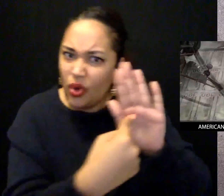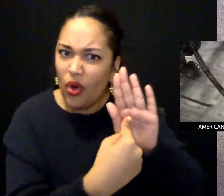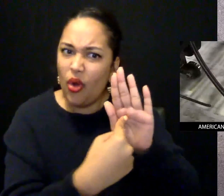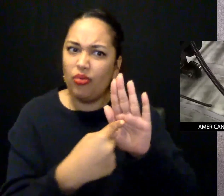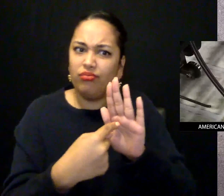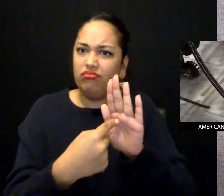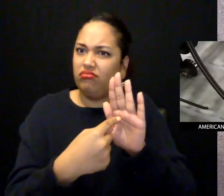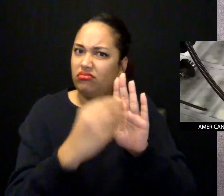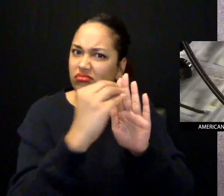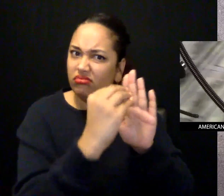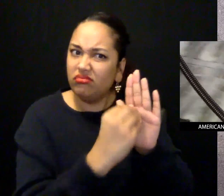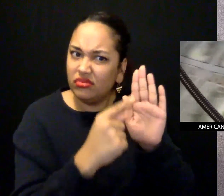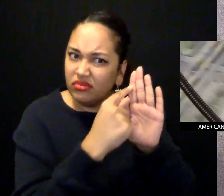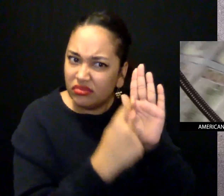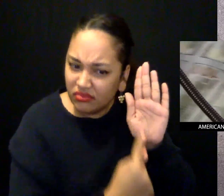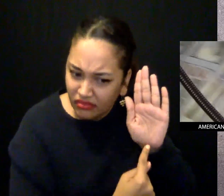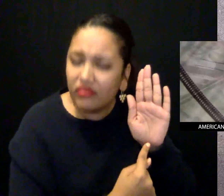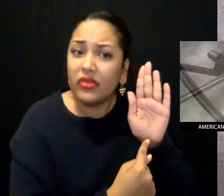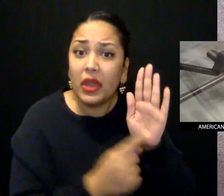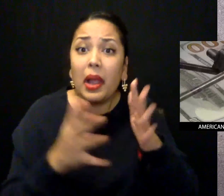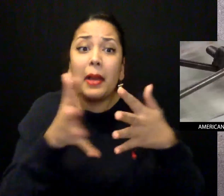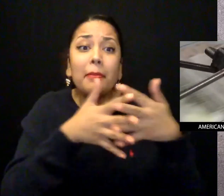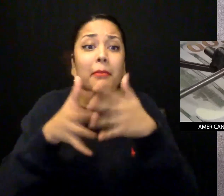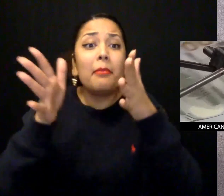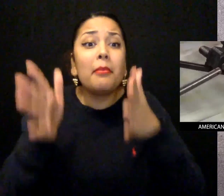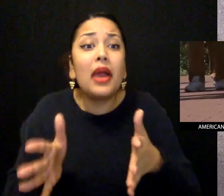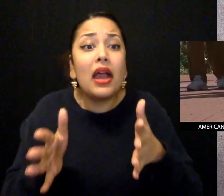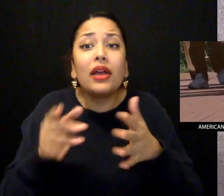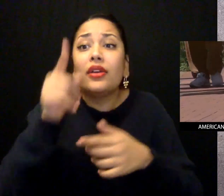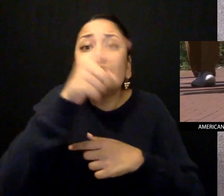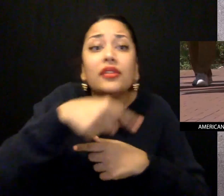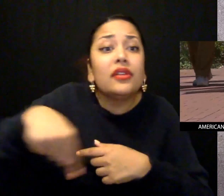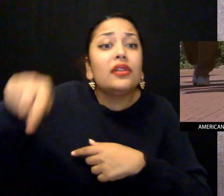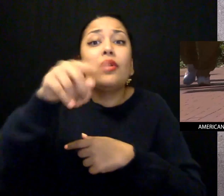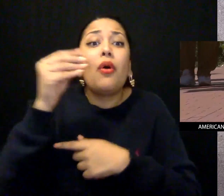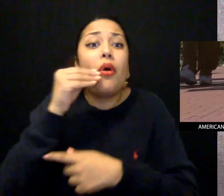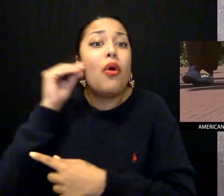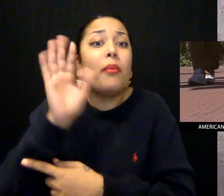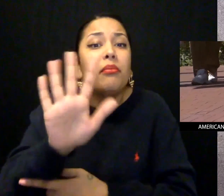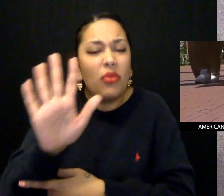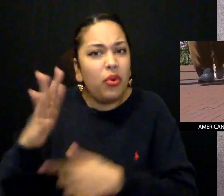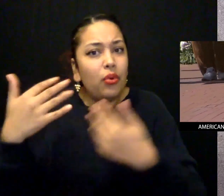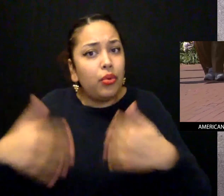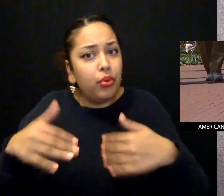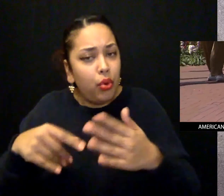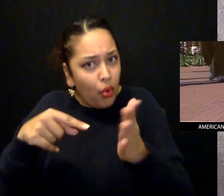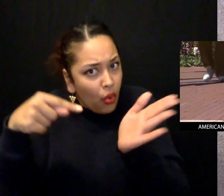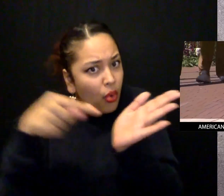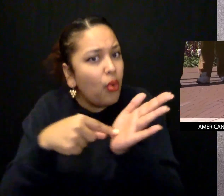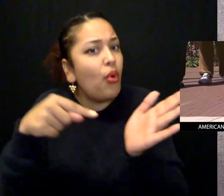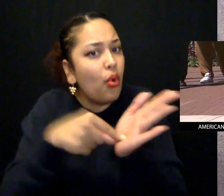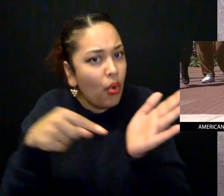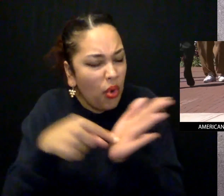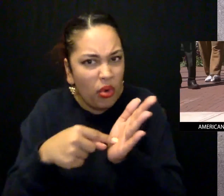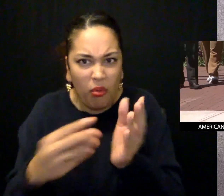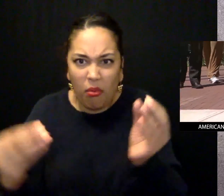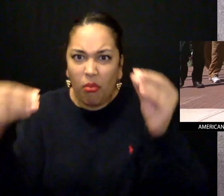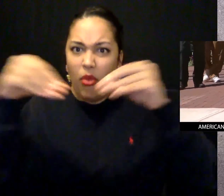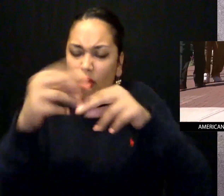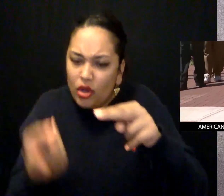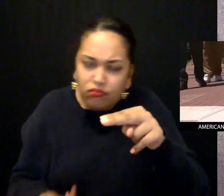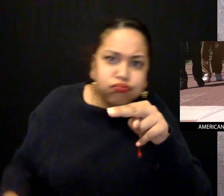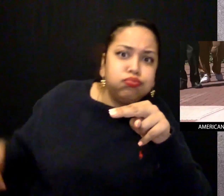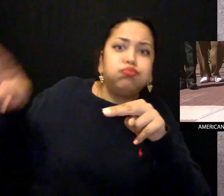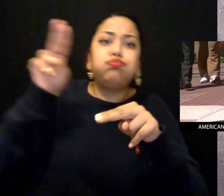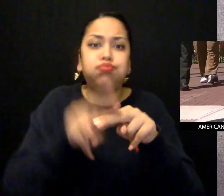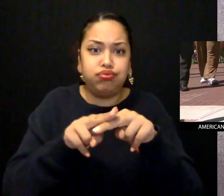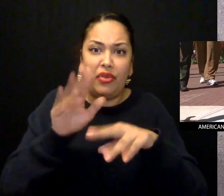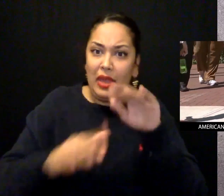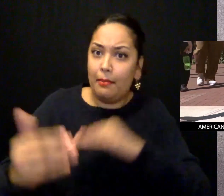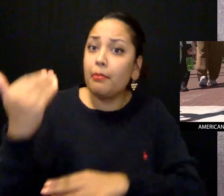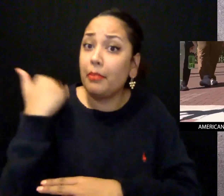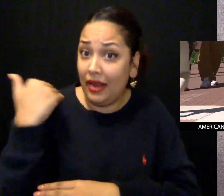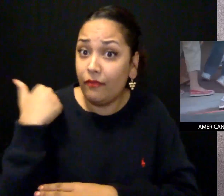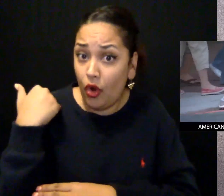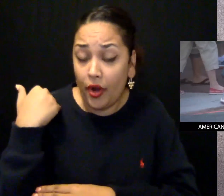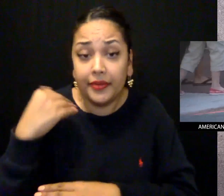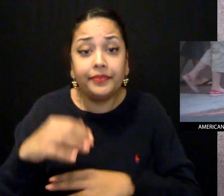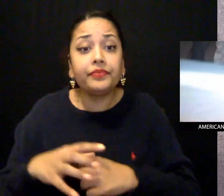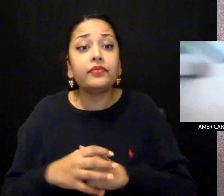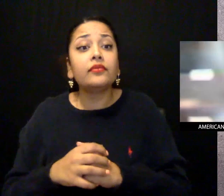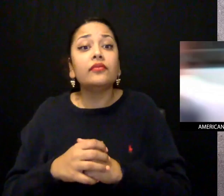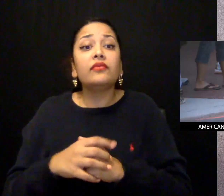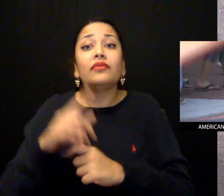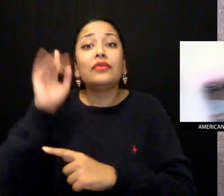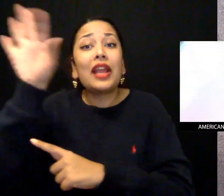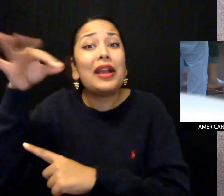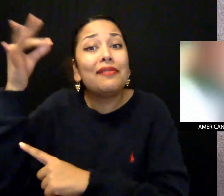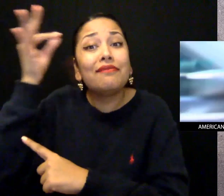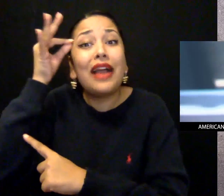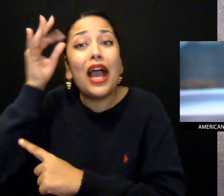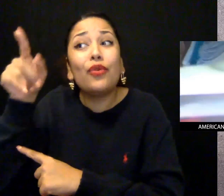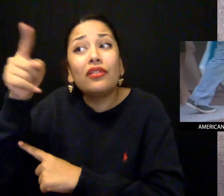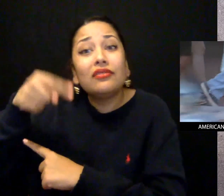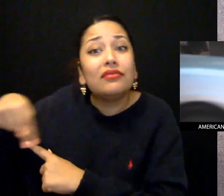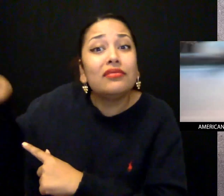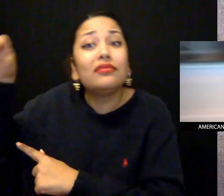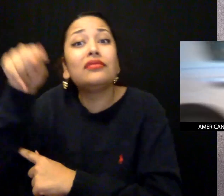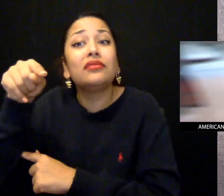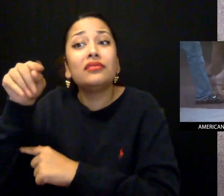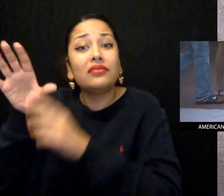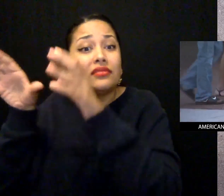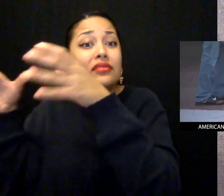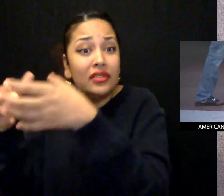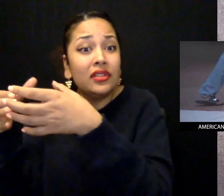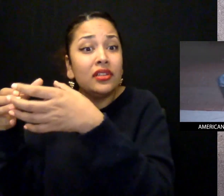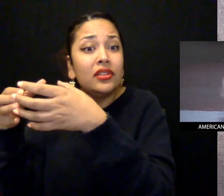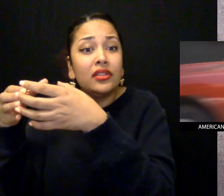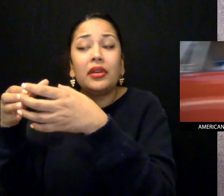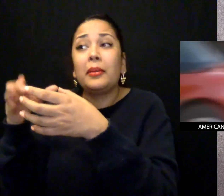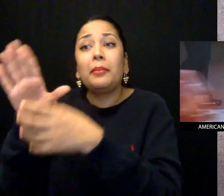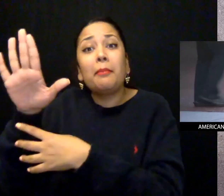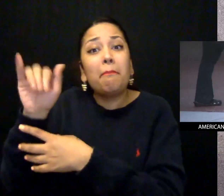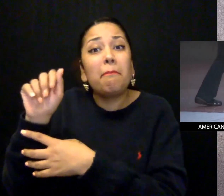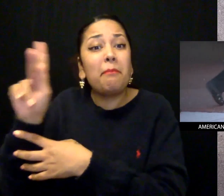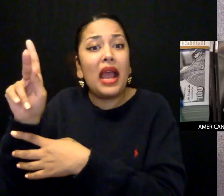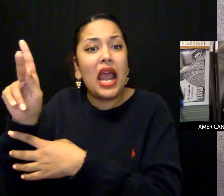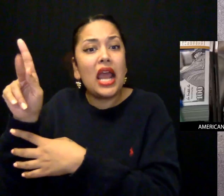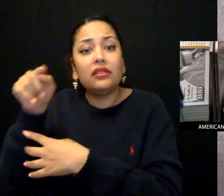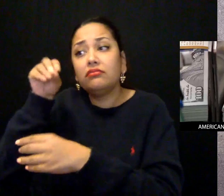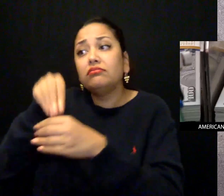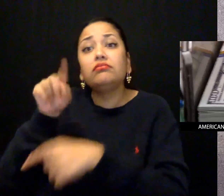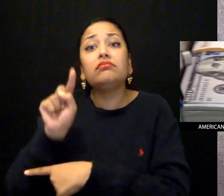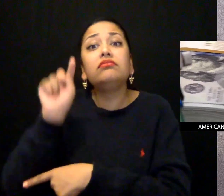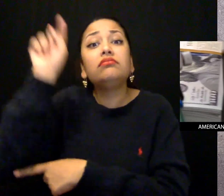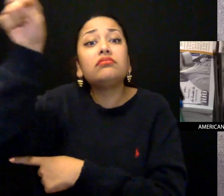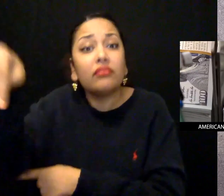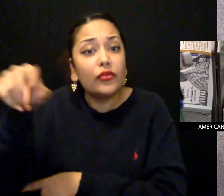which is now at record levels and American households owe more now than ever before